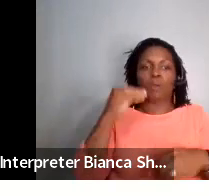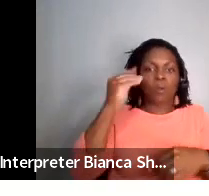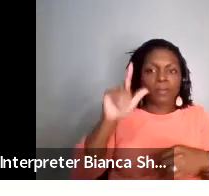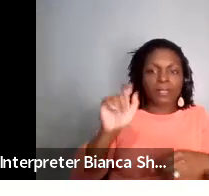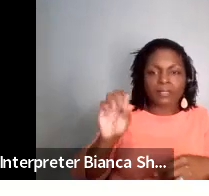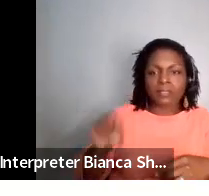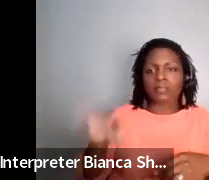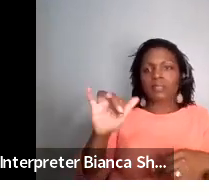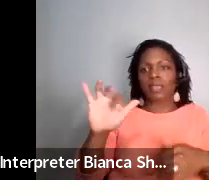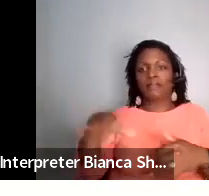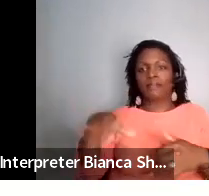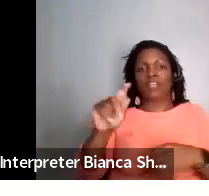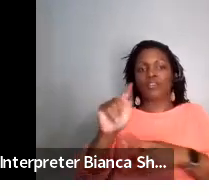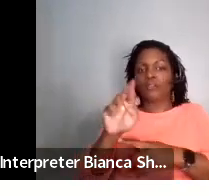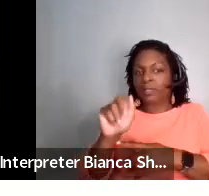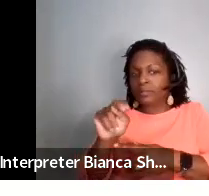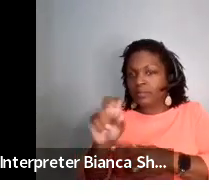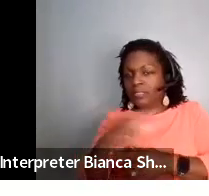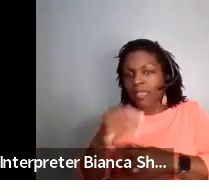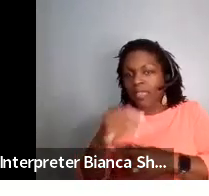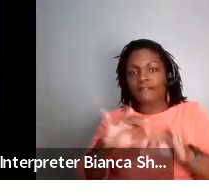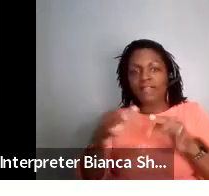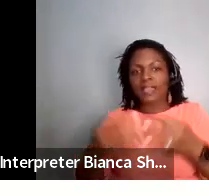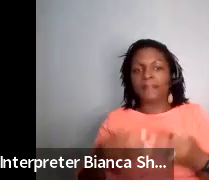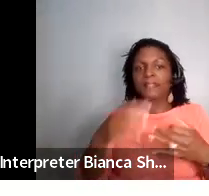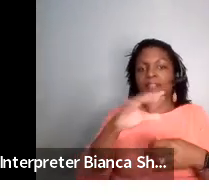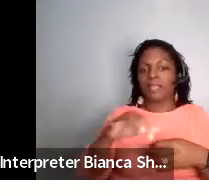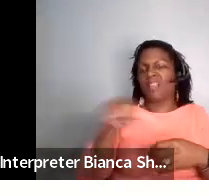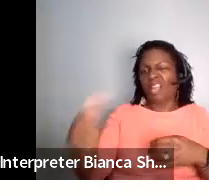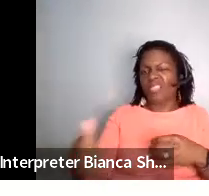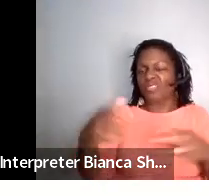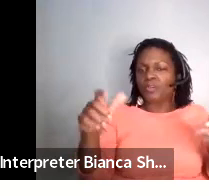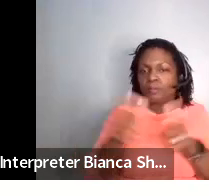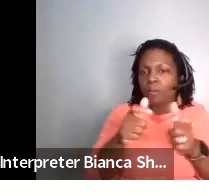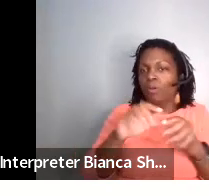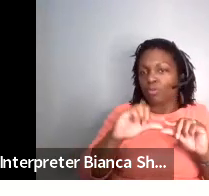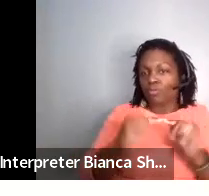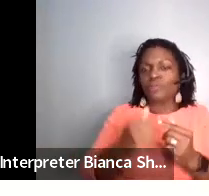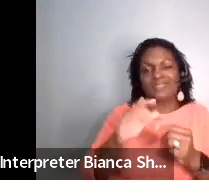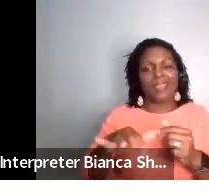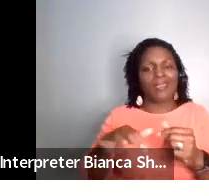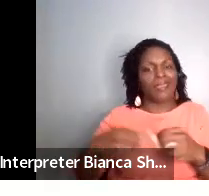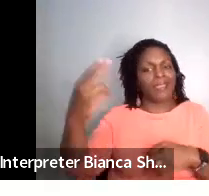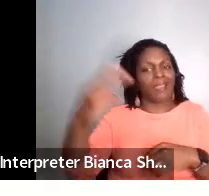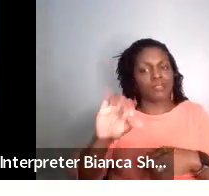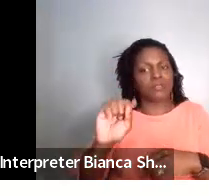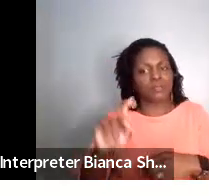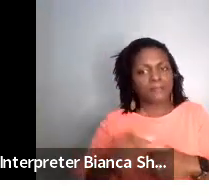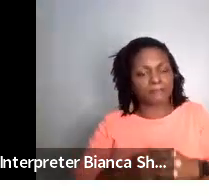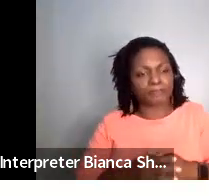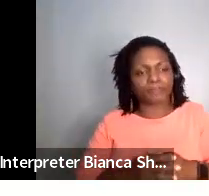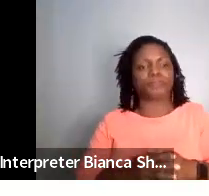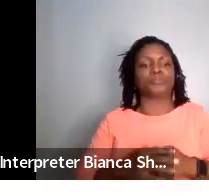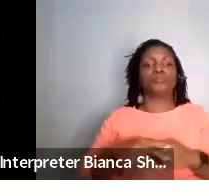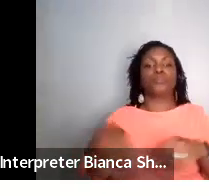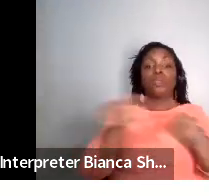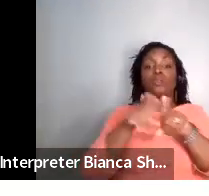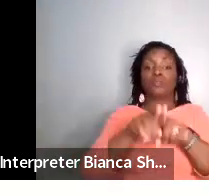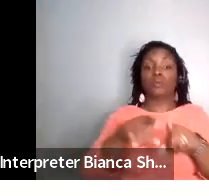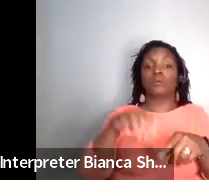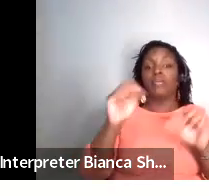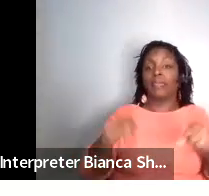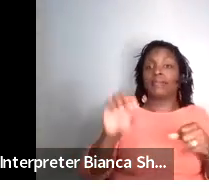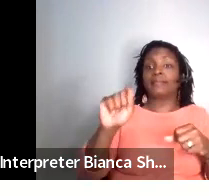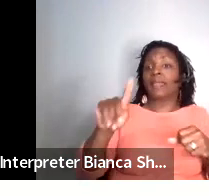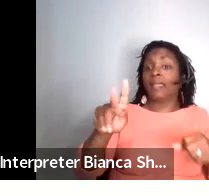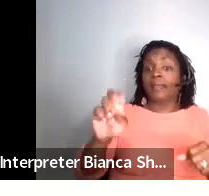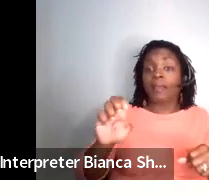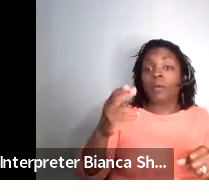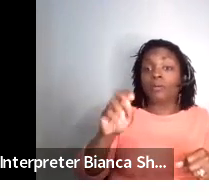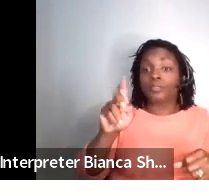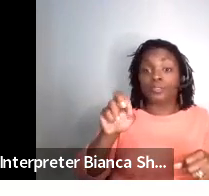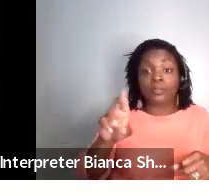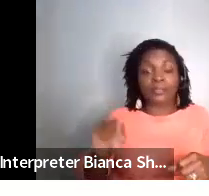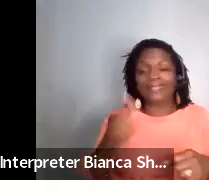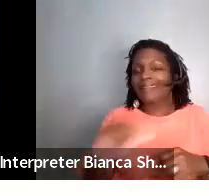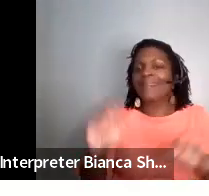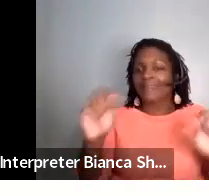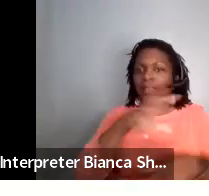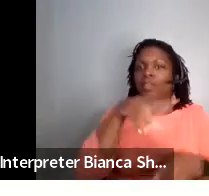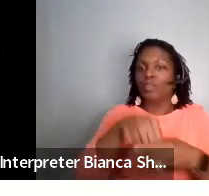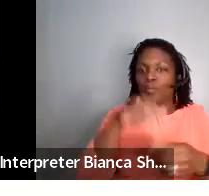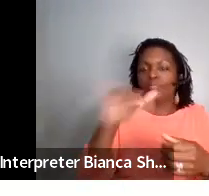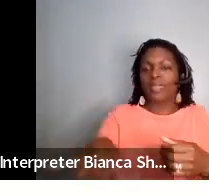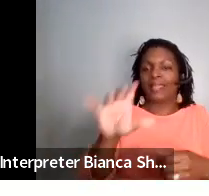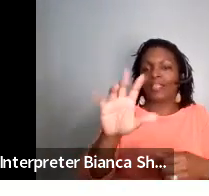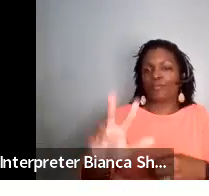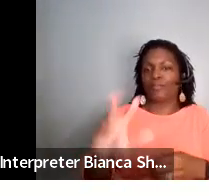And again effective. July sixteenth of this year providers and other stakeholders can begin updating your websites, brochures, and any materials to include that 3 digit number for someone to call that they're